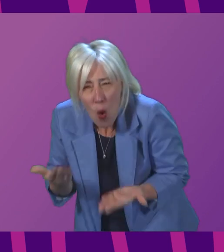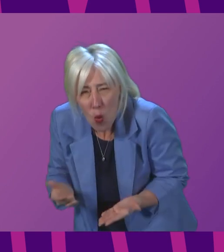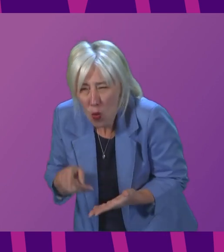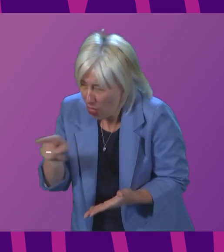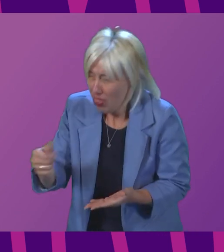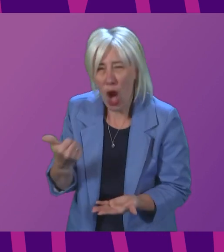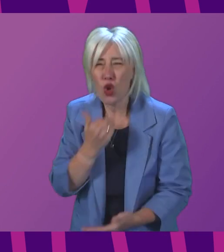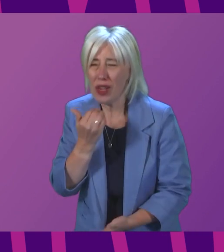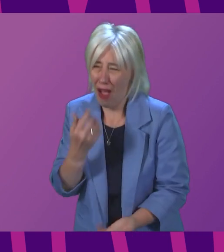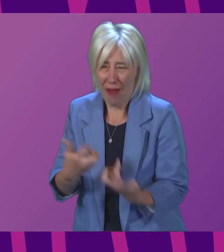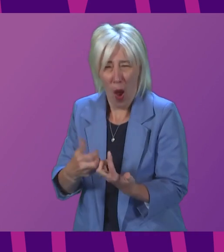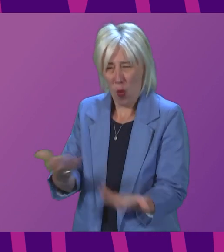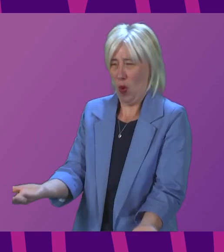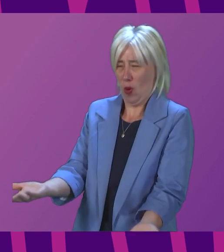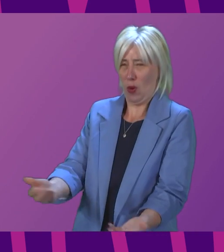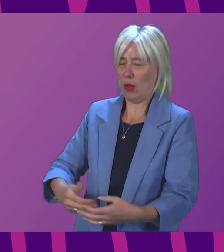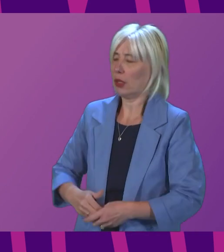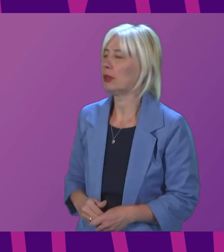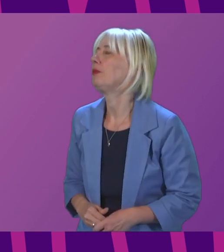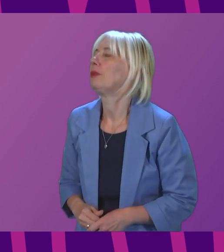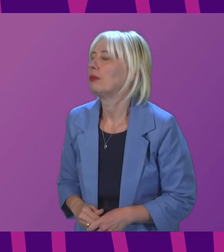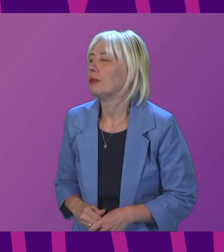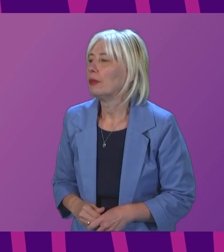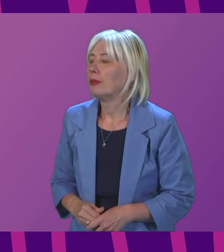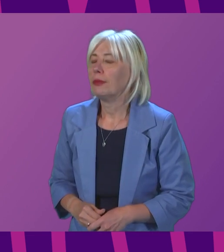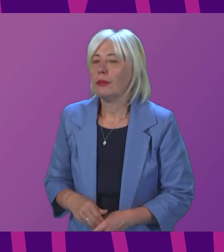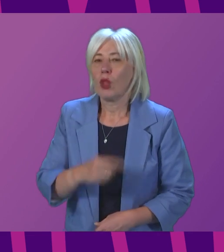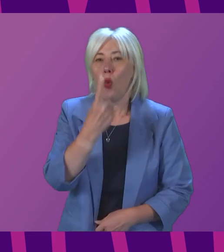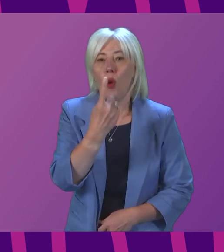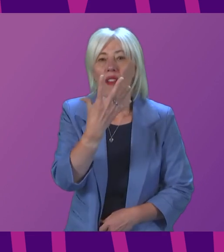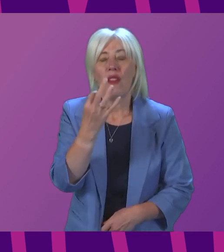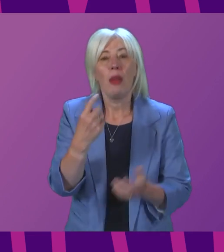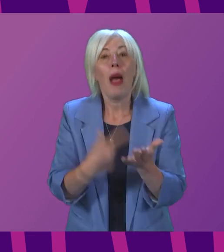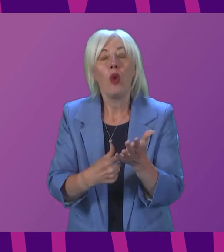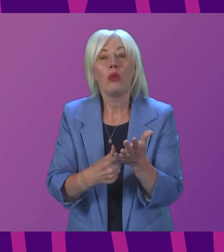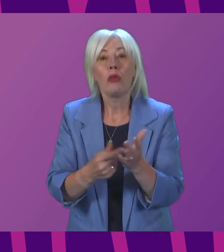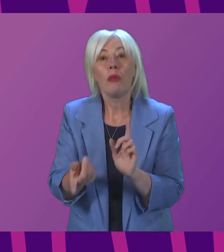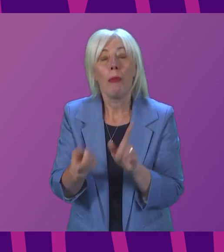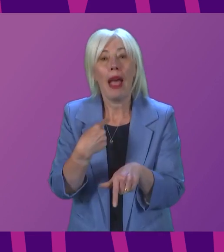On the £150 payment, the Cabinet Secretary for Finance and the Economy has set out clearly